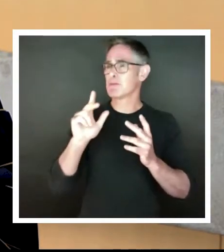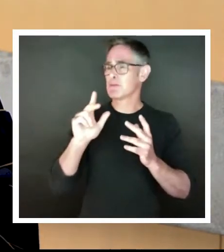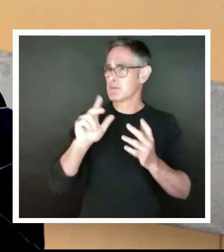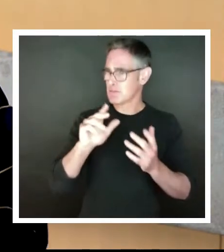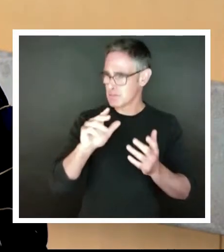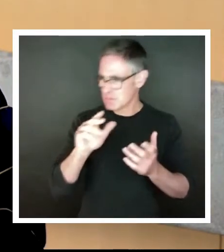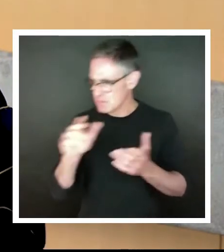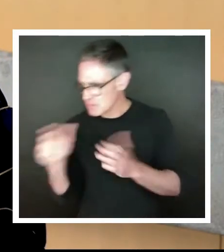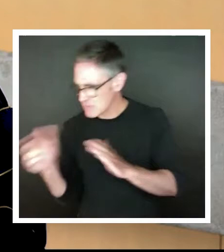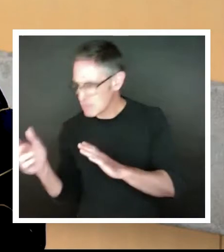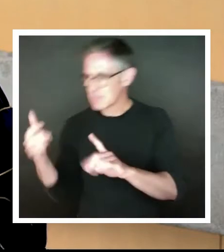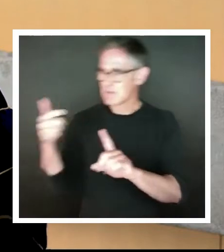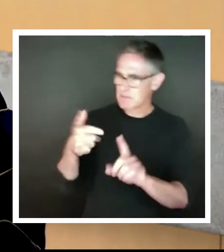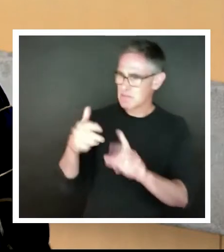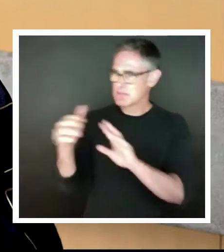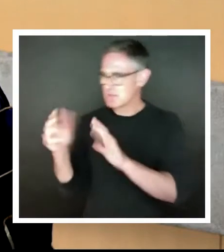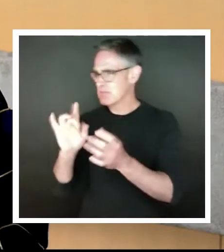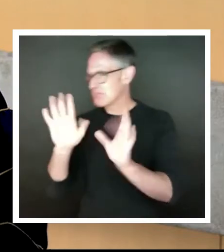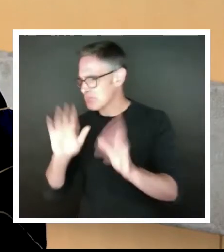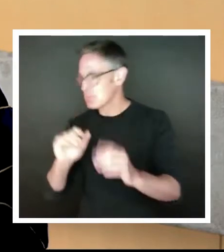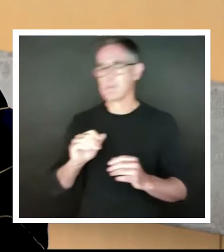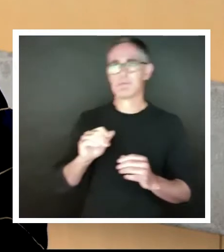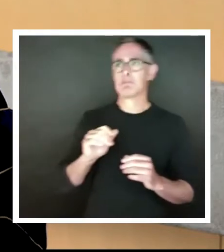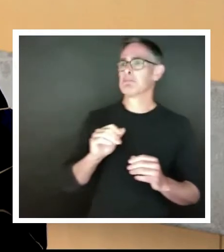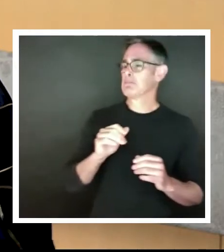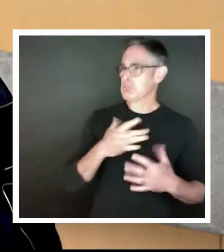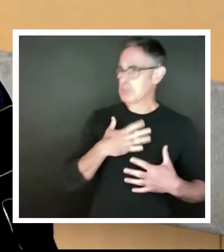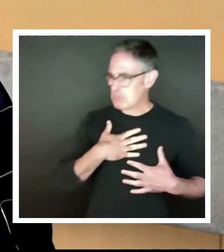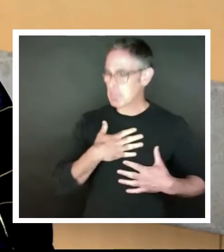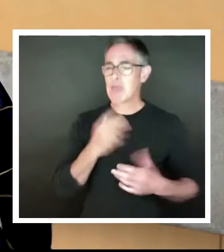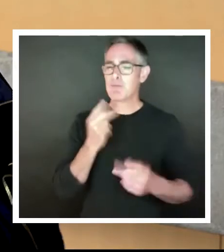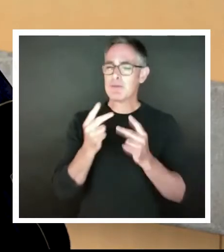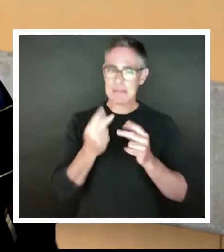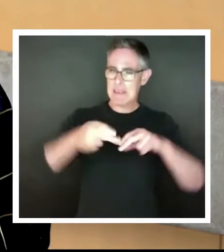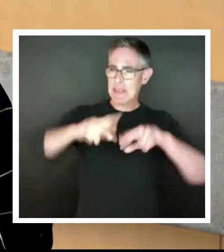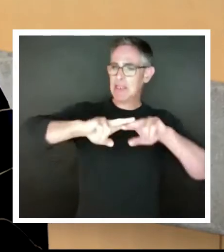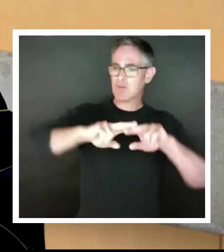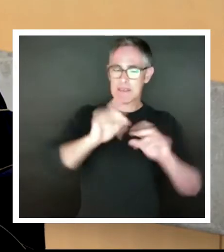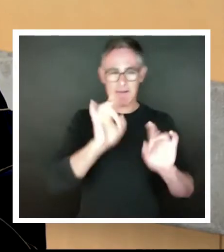And we've also seen increased harassment, hostilities, violence against Asians, Asian-Americans,